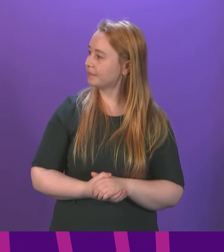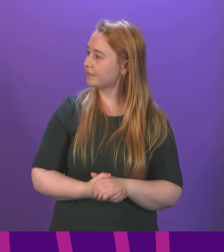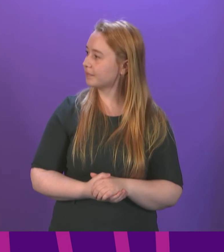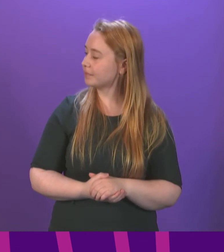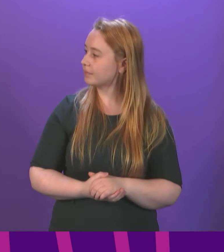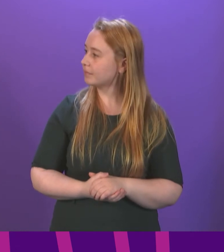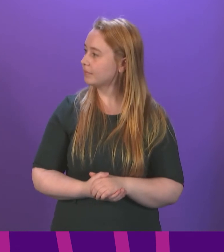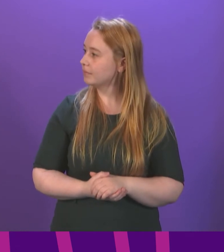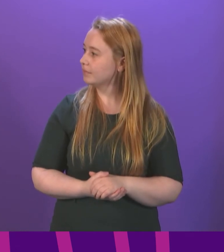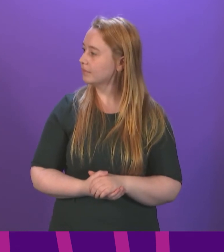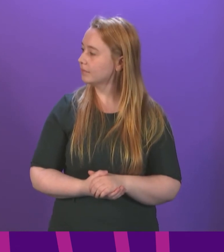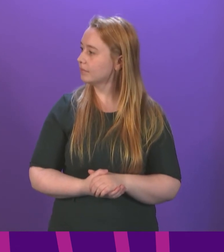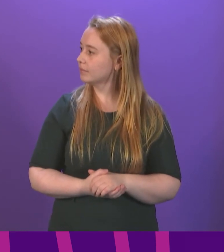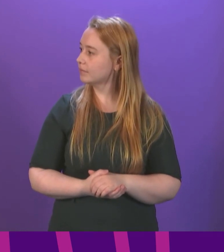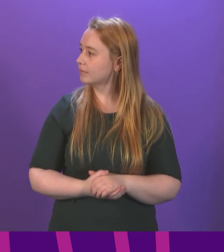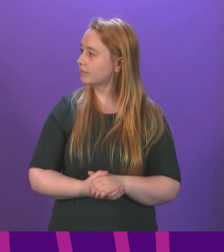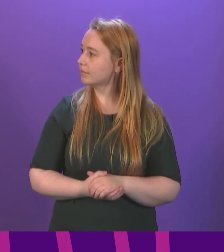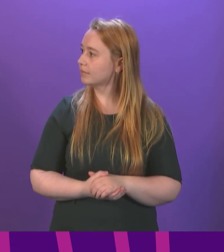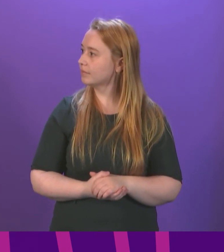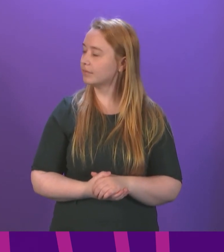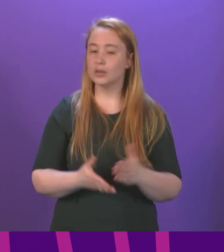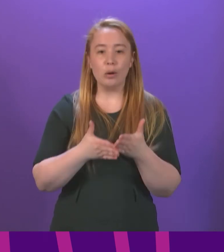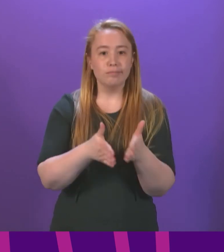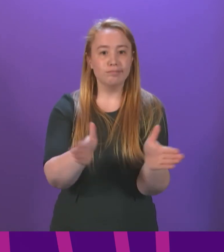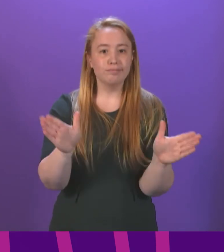Today’s news about the expansion of testing is certainly welcome. However, how will the